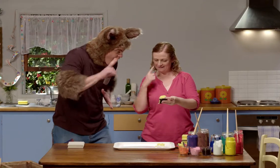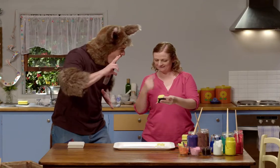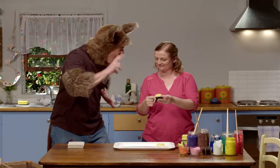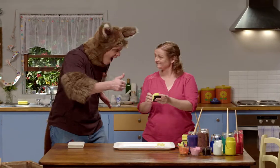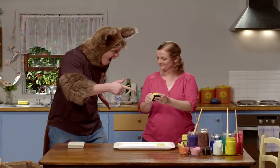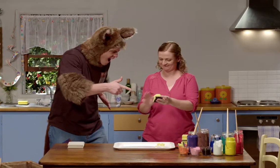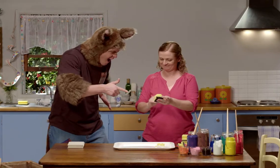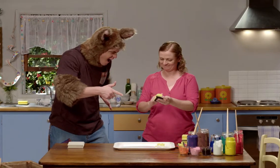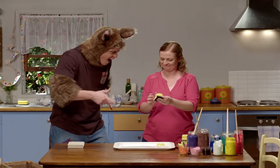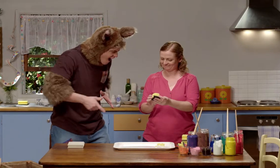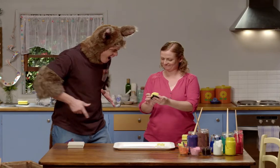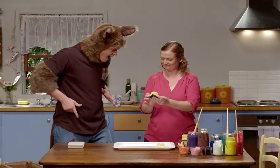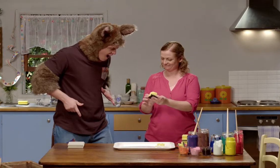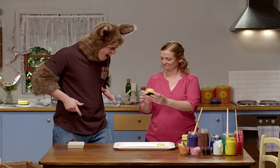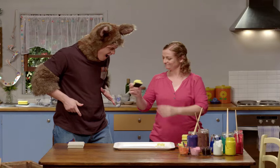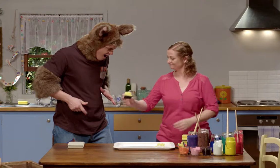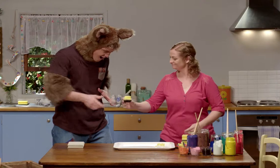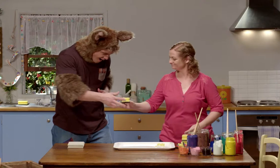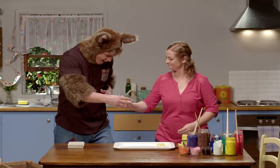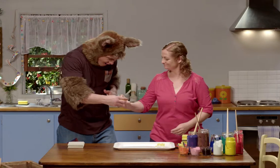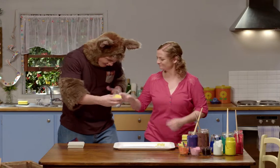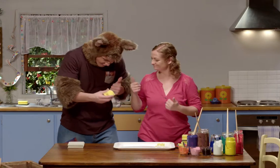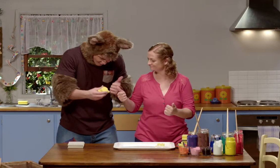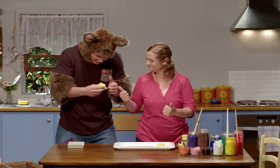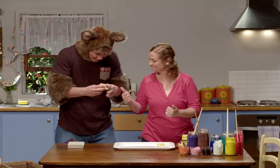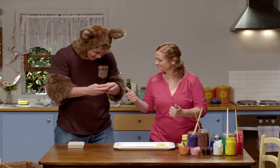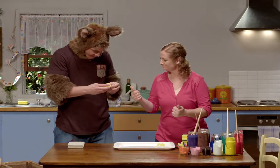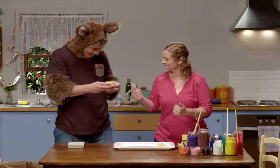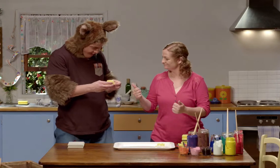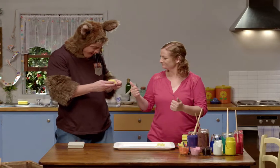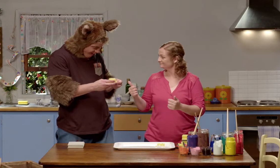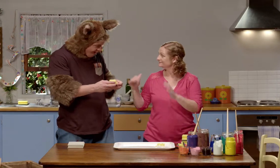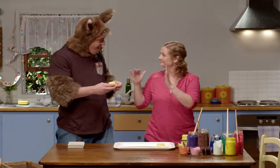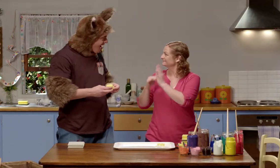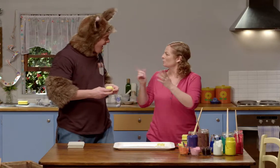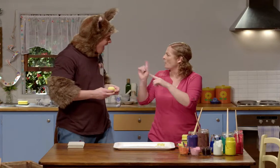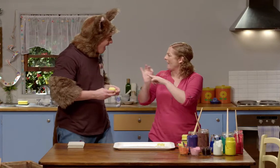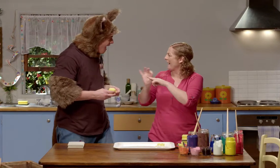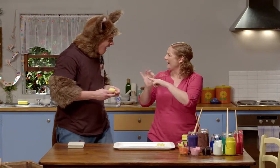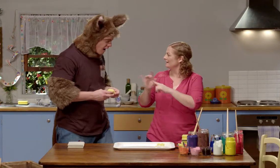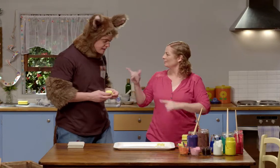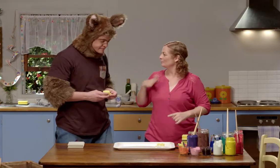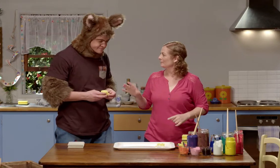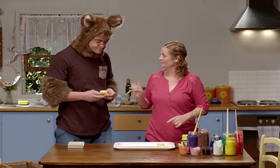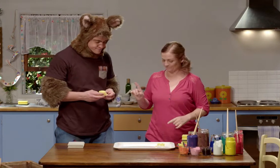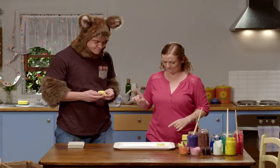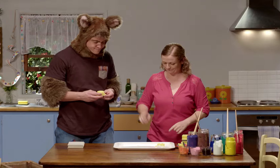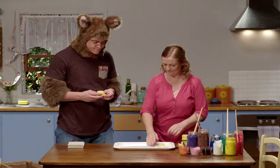There, we have our circle. Oh that looks great. There you go Possum. Now what colour would you like?